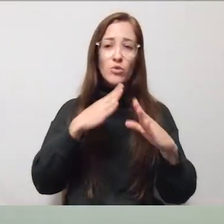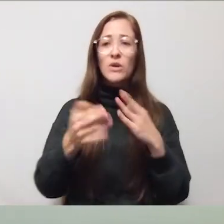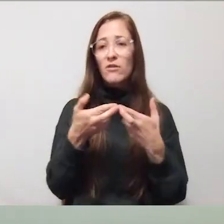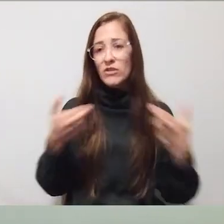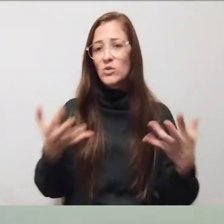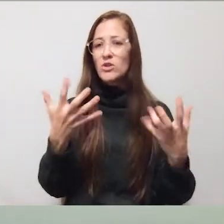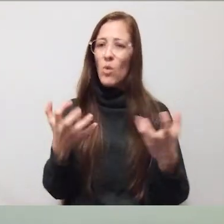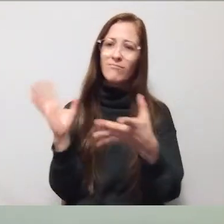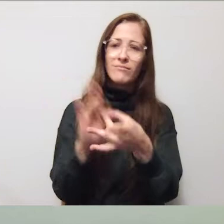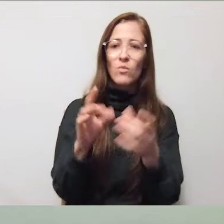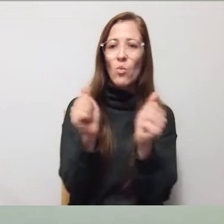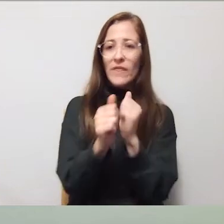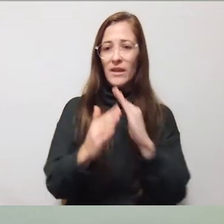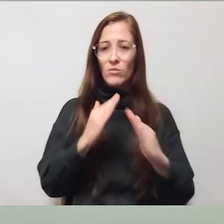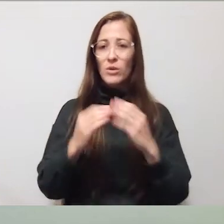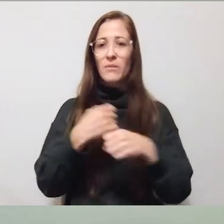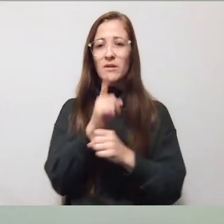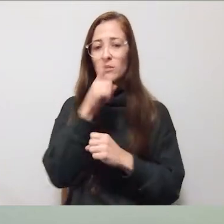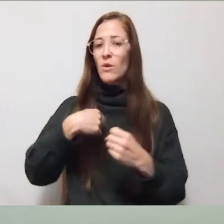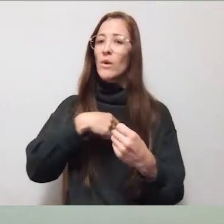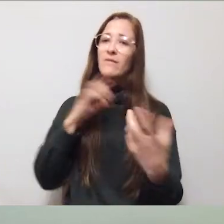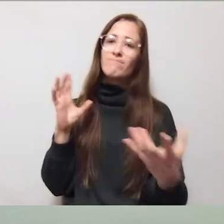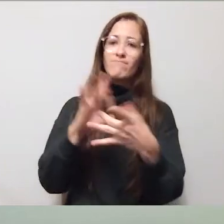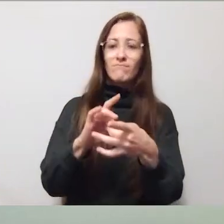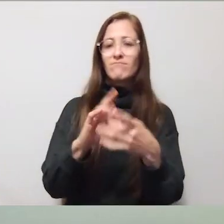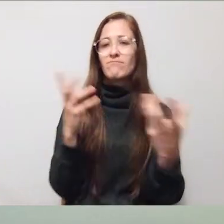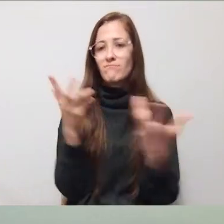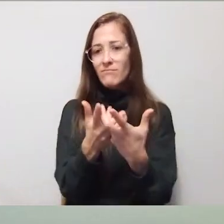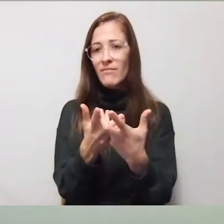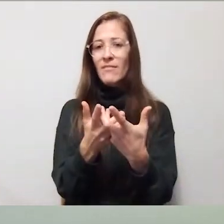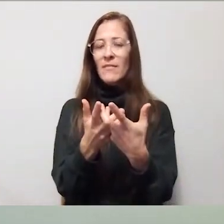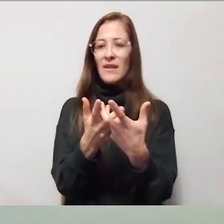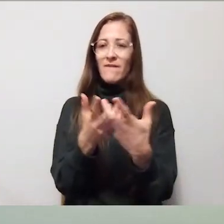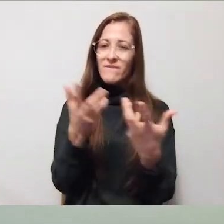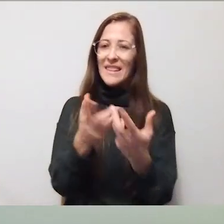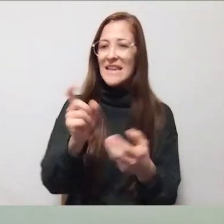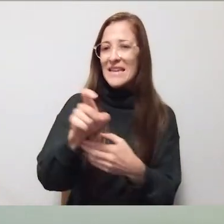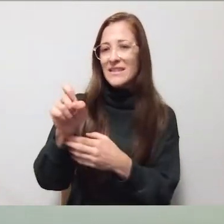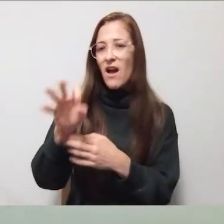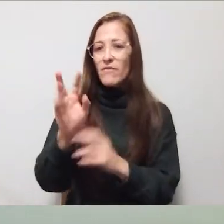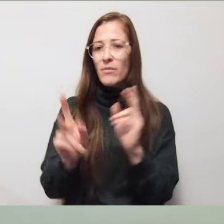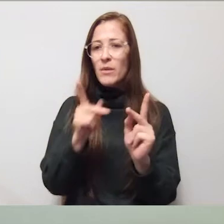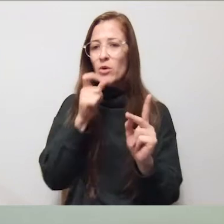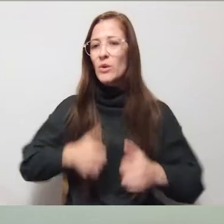and make sure that we're tailoring programs and services where they need to be tailored for the likes of the individuals that live in that community.